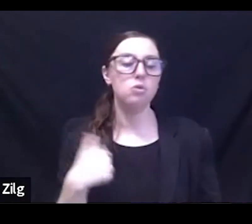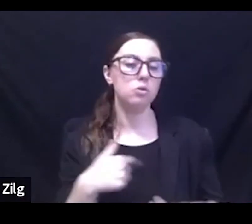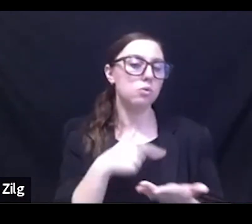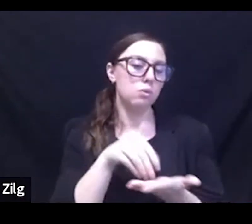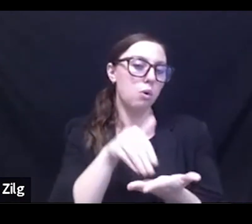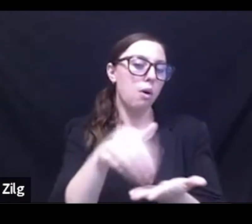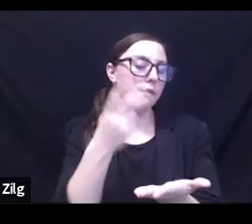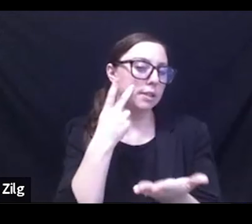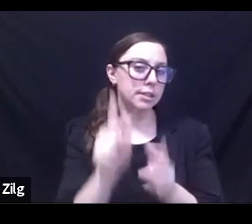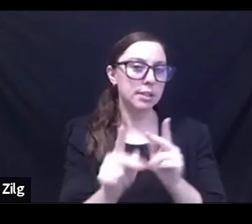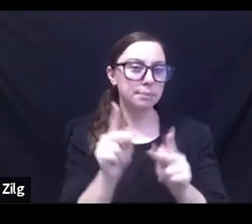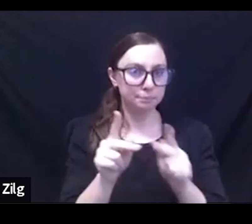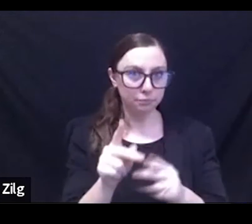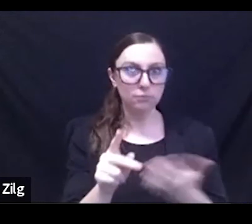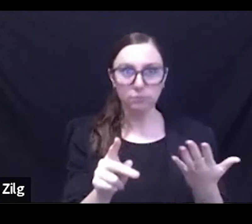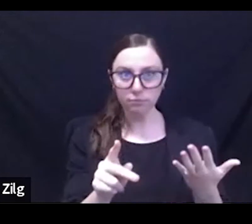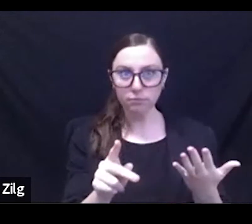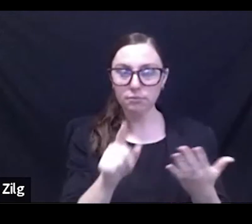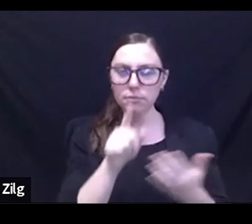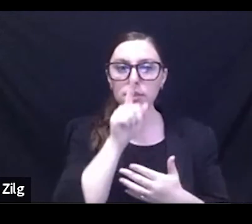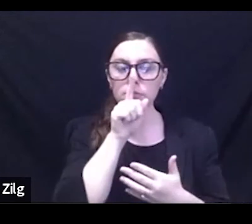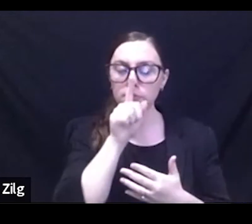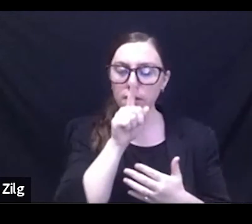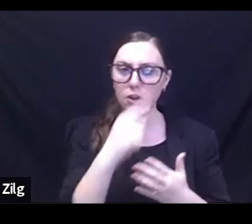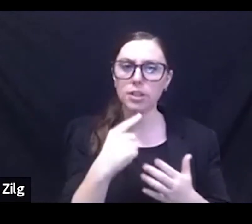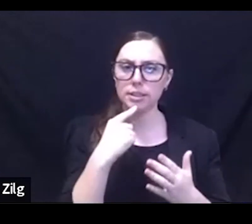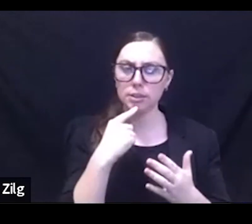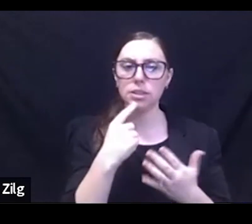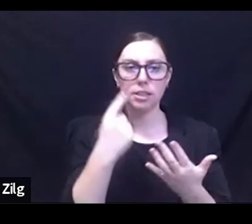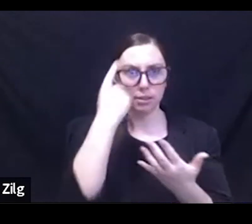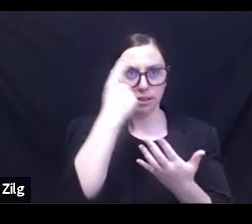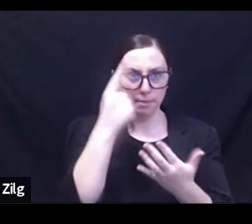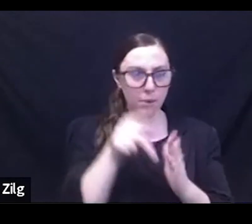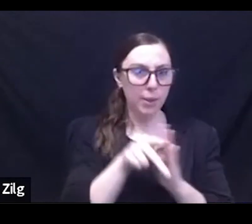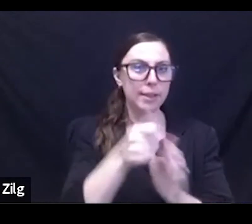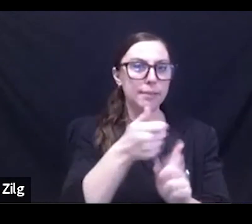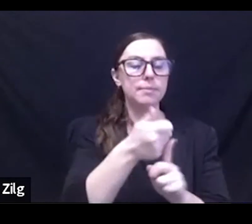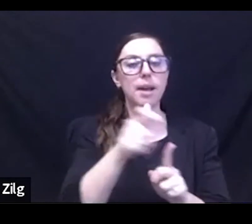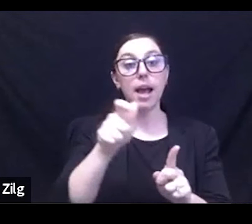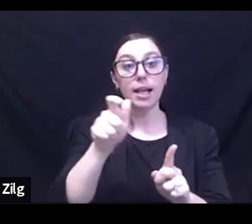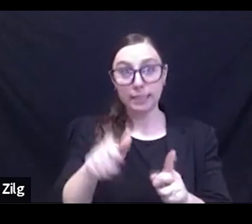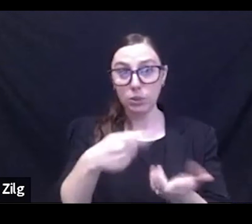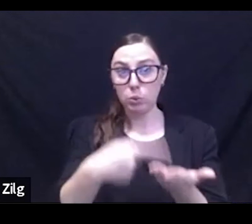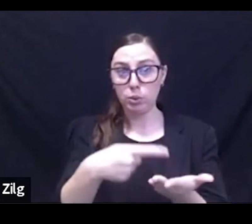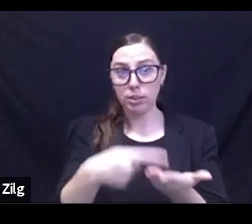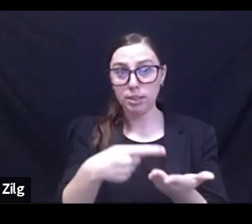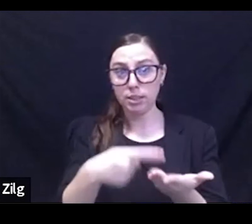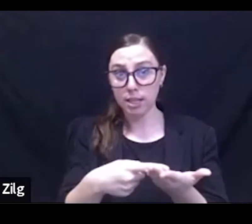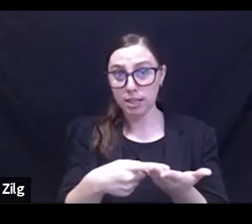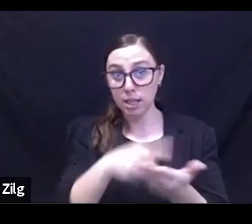who are suicidal so we have to talk to them about whether or not pursuing a